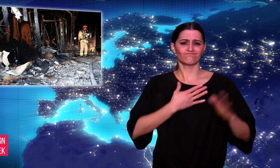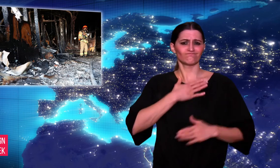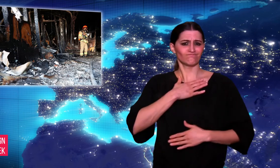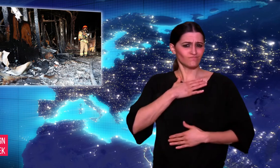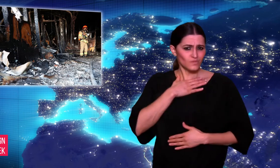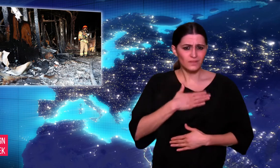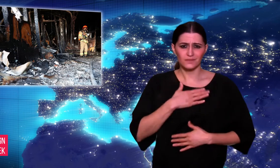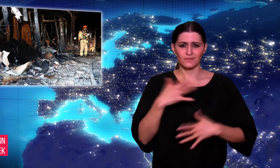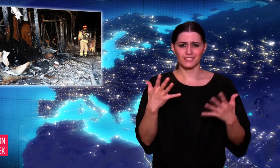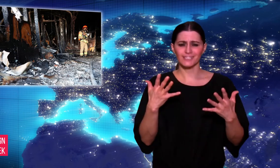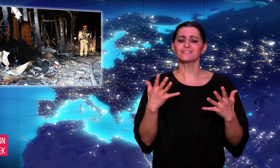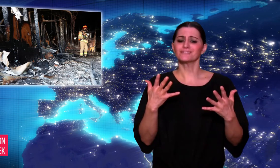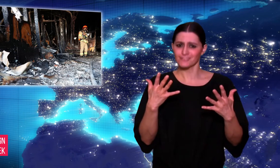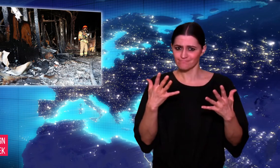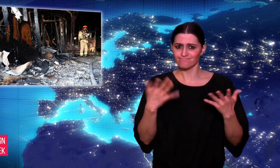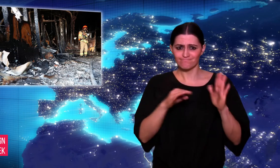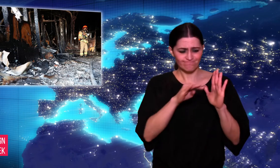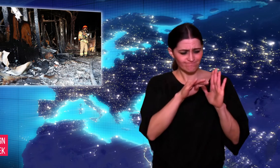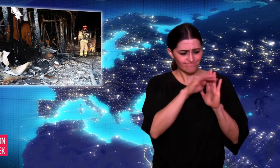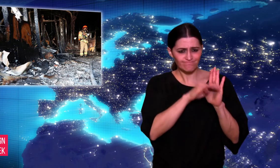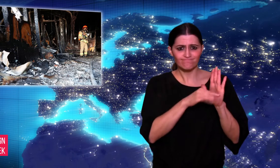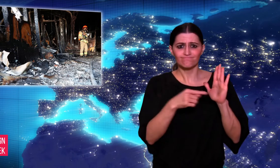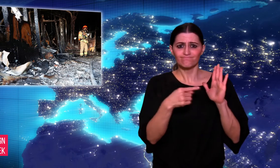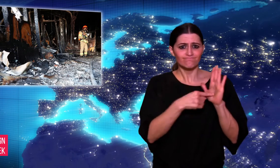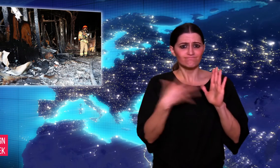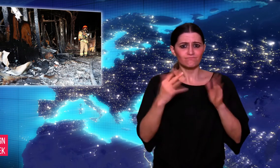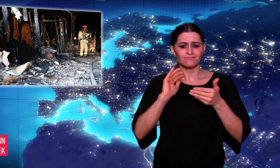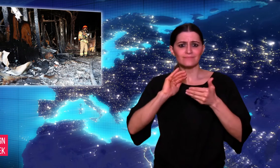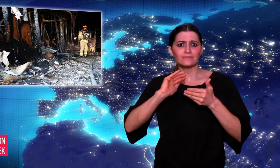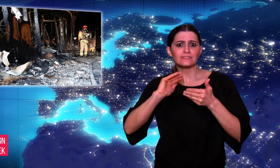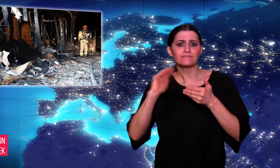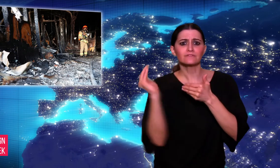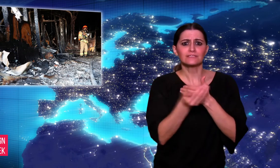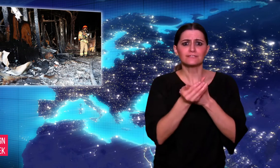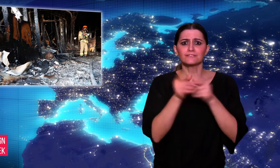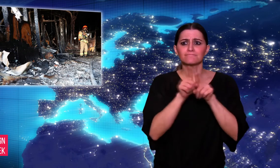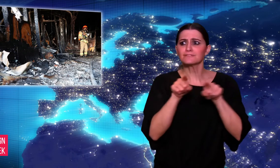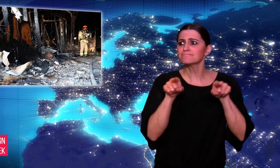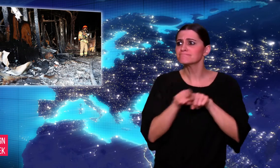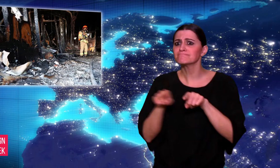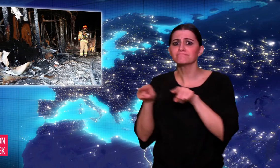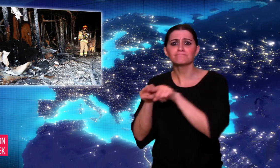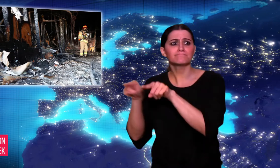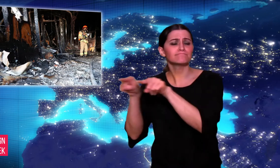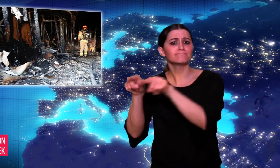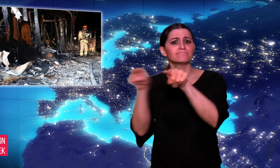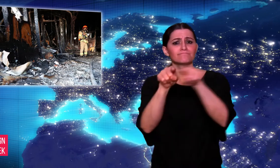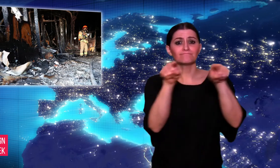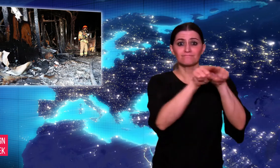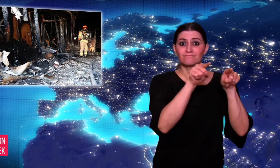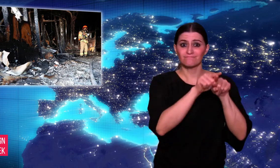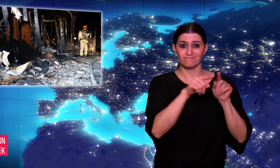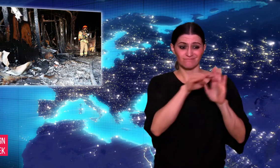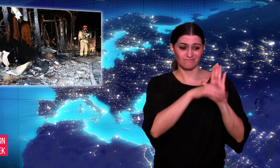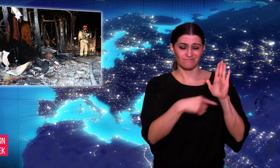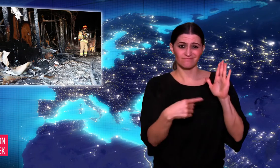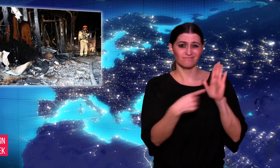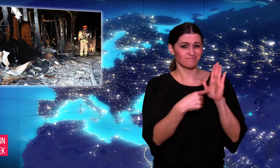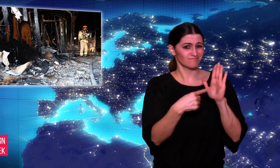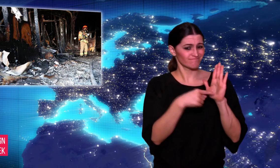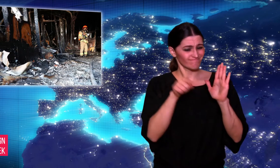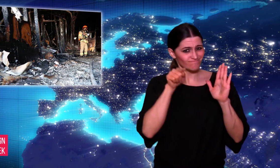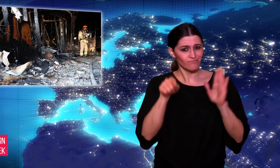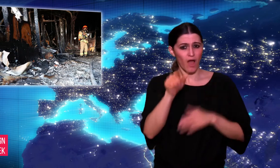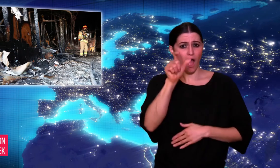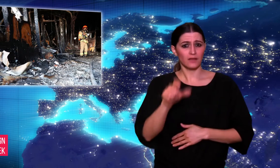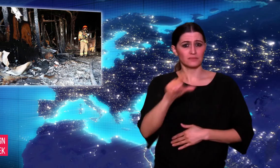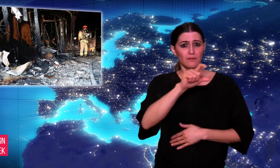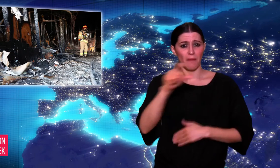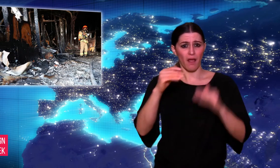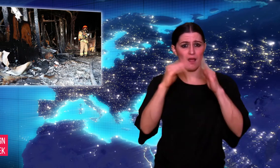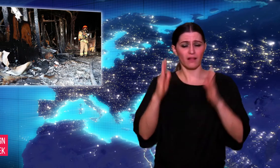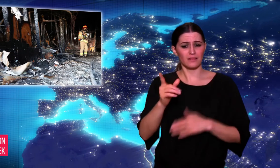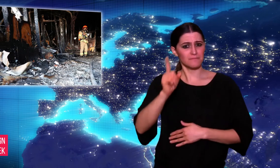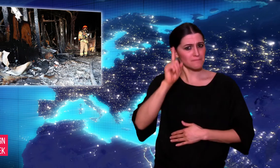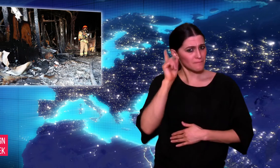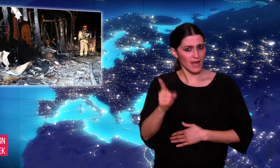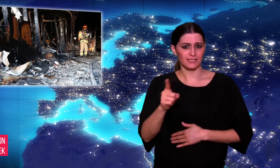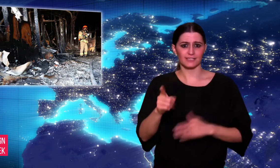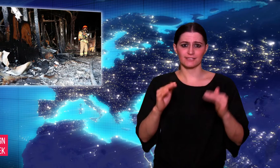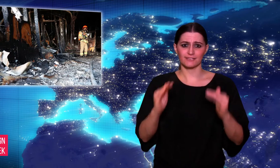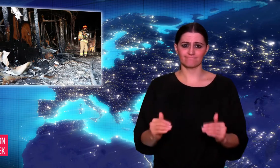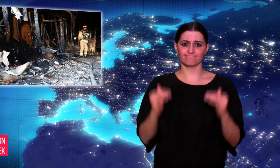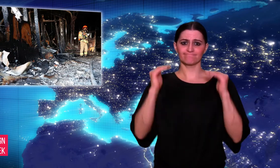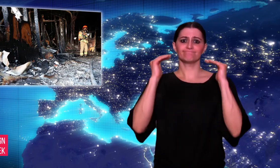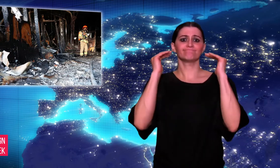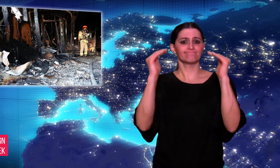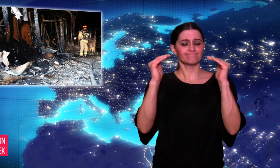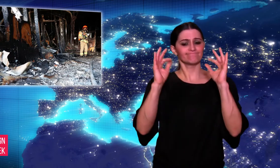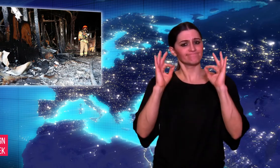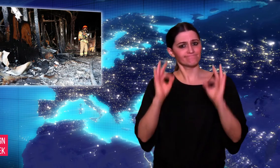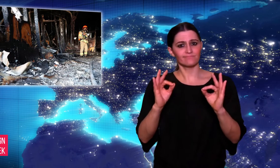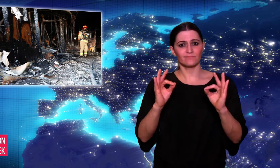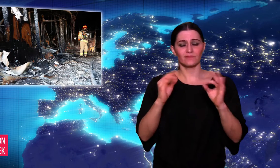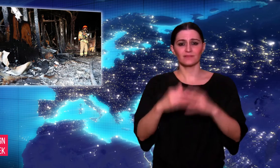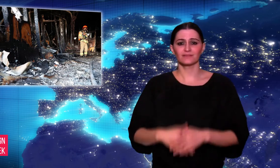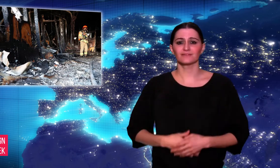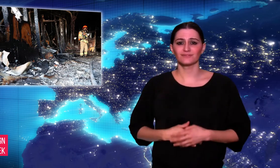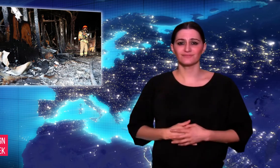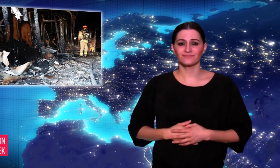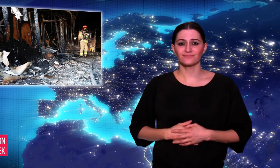safety standards for hospitals.”